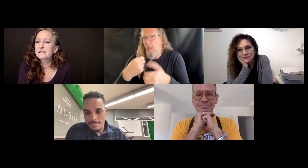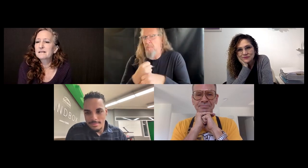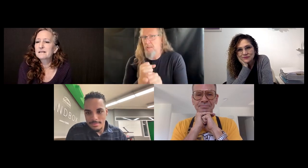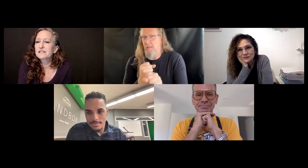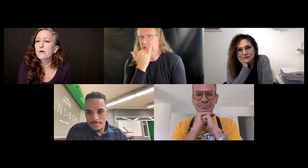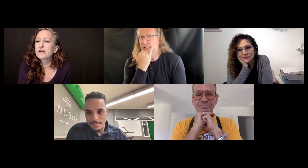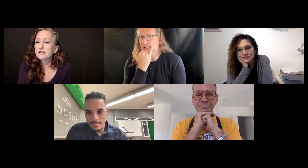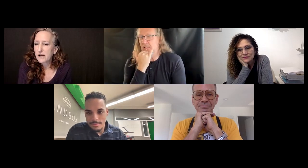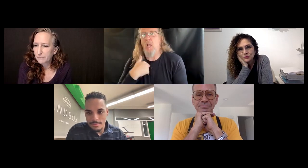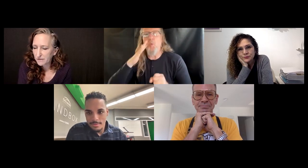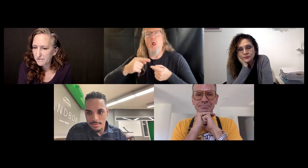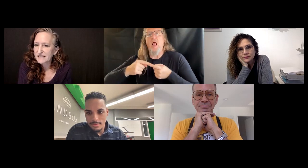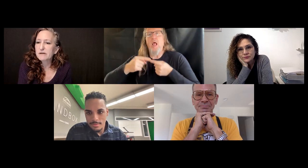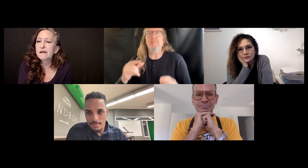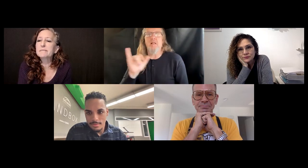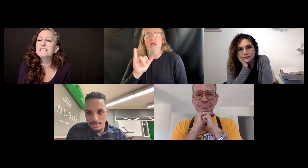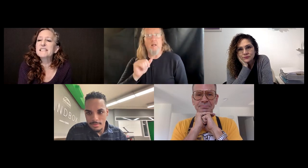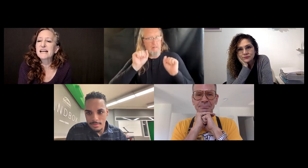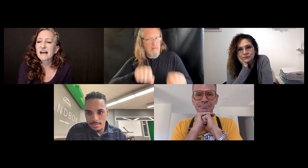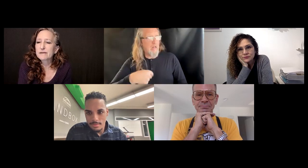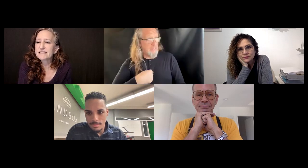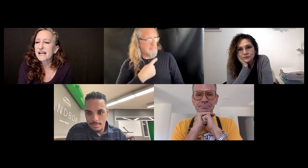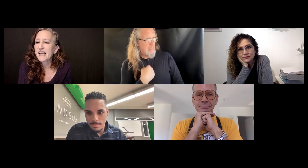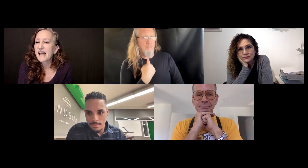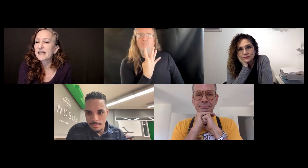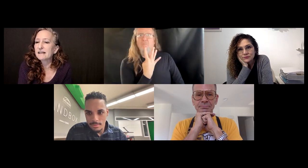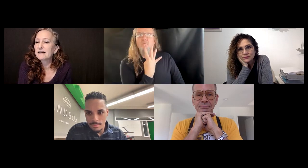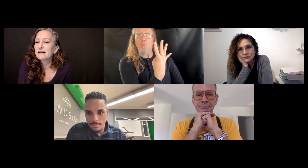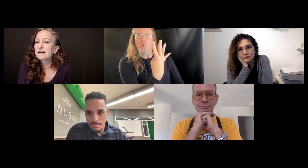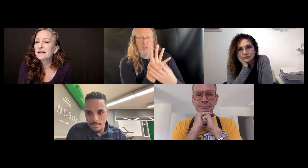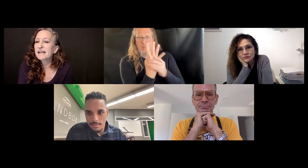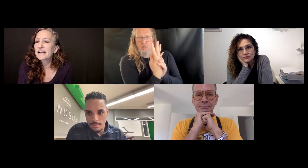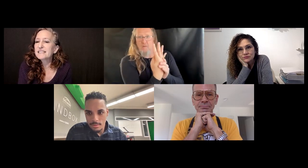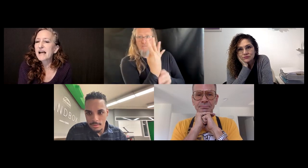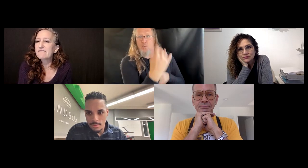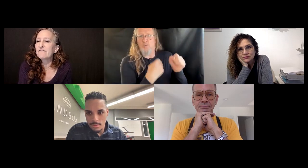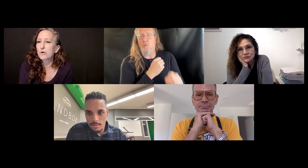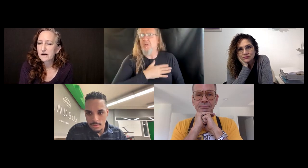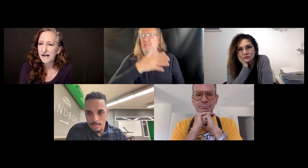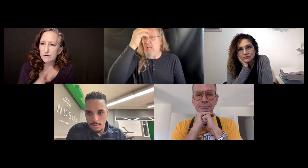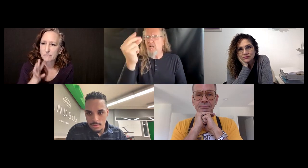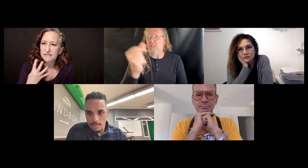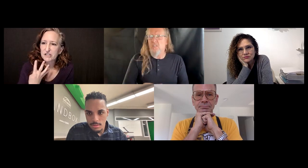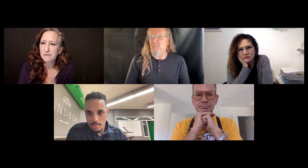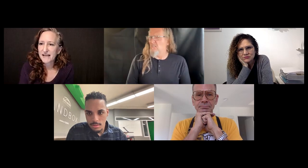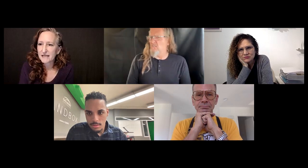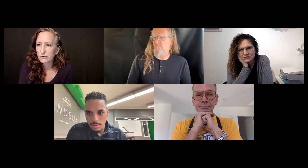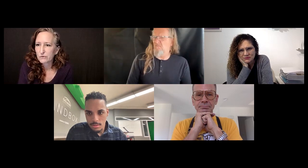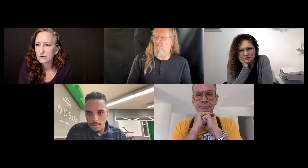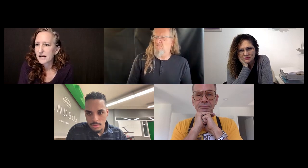So on, on purpose. I would make a mistake, I would say, Hey, can I say I'm 4, and I would position my hand.